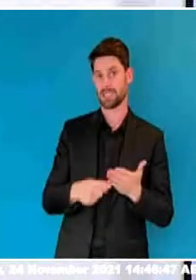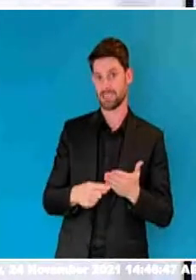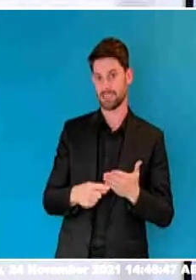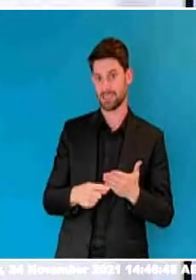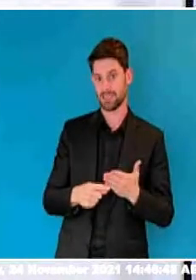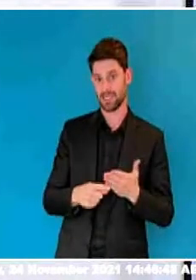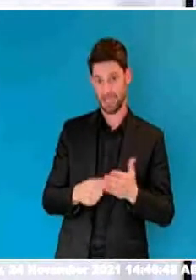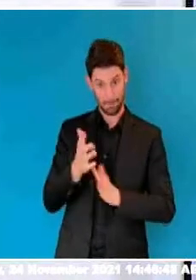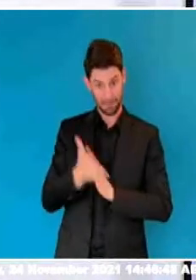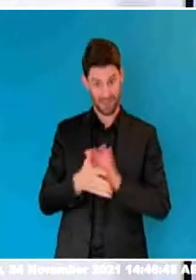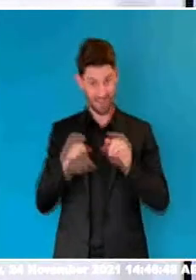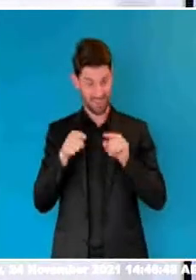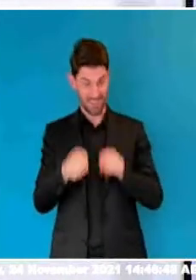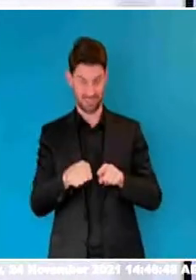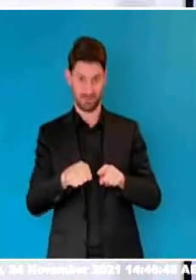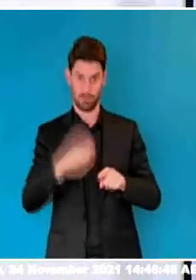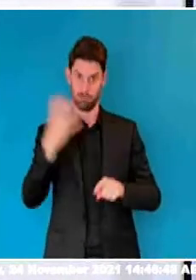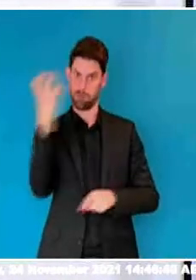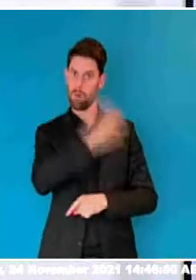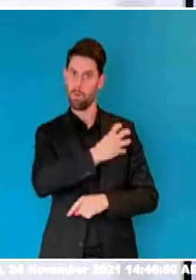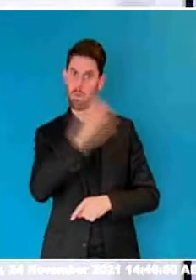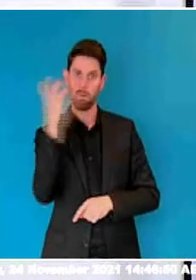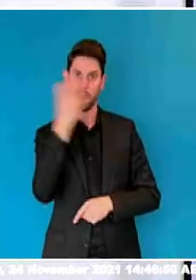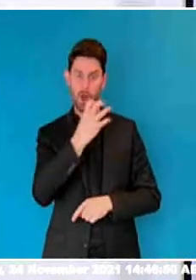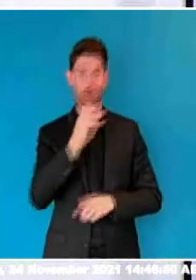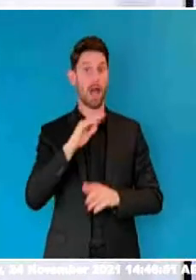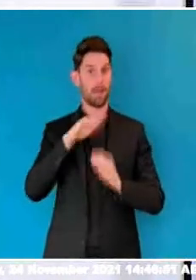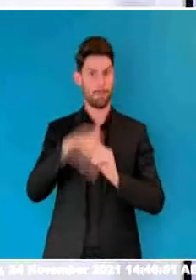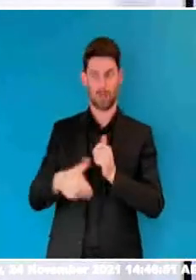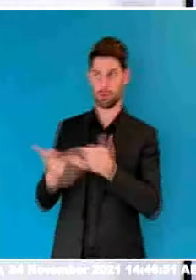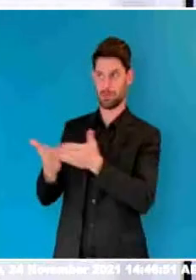telling you quite a lot about the employer and the workplace?